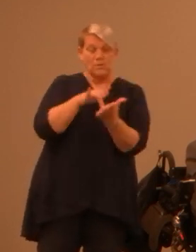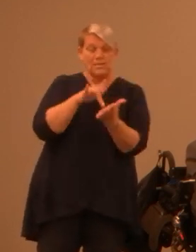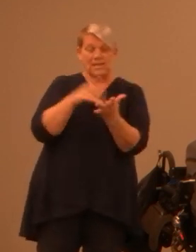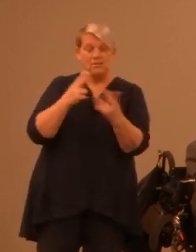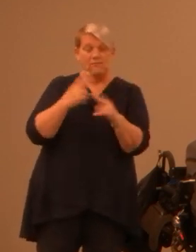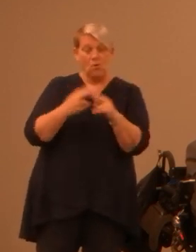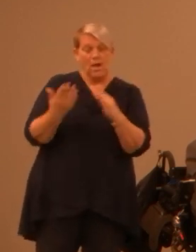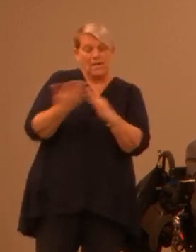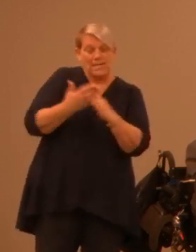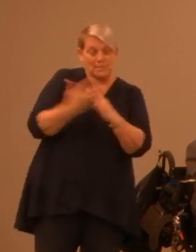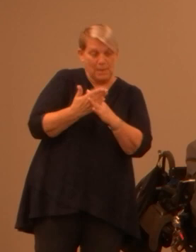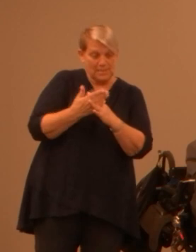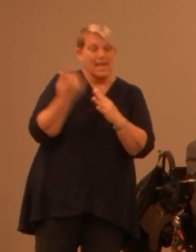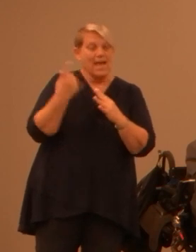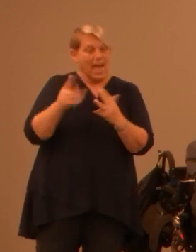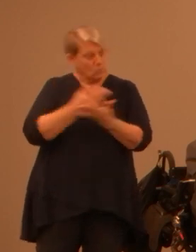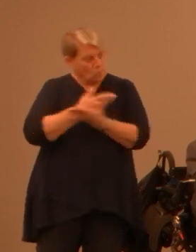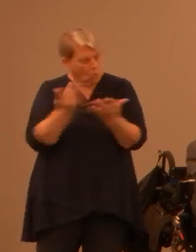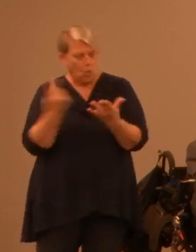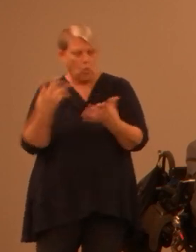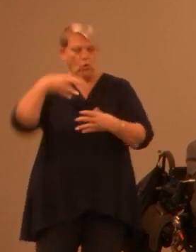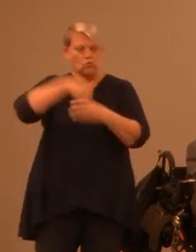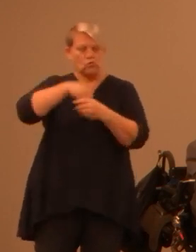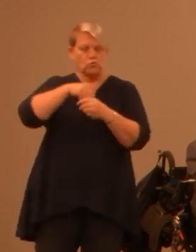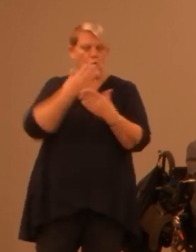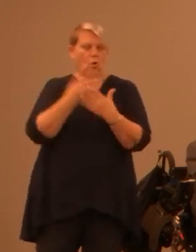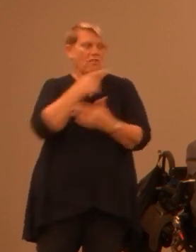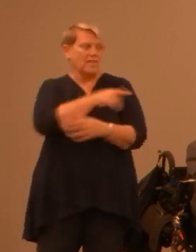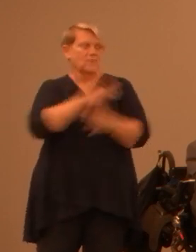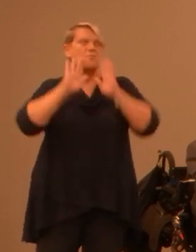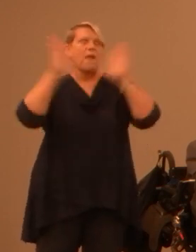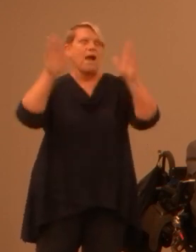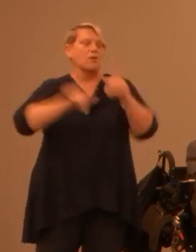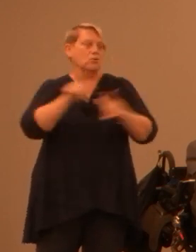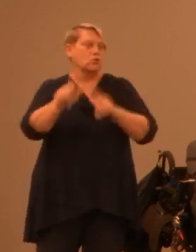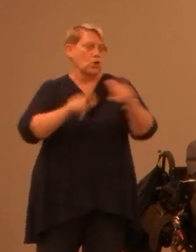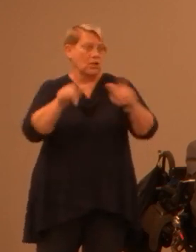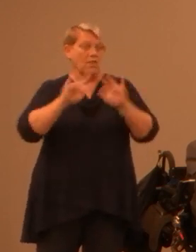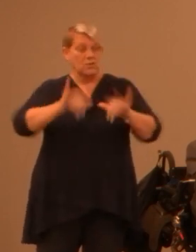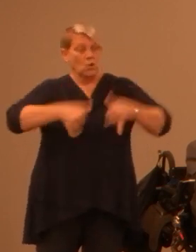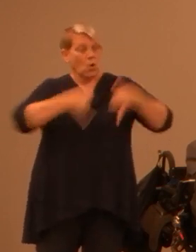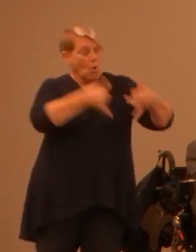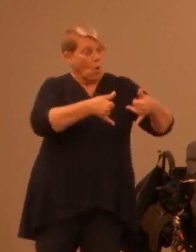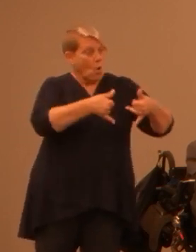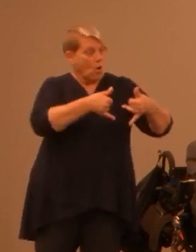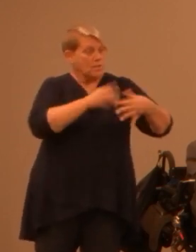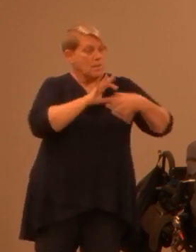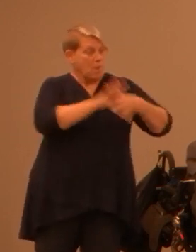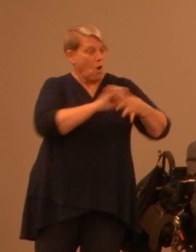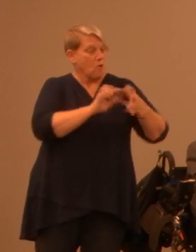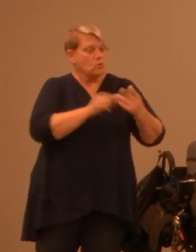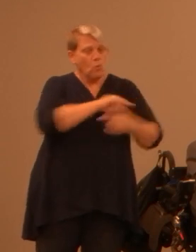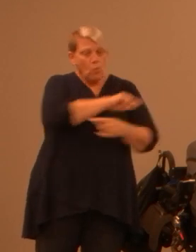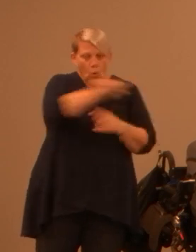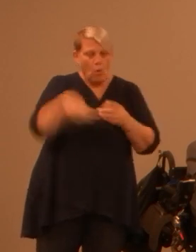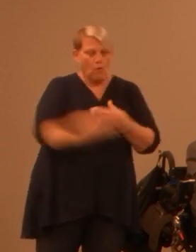and everyone who contributed to this remarkable journey. This award belongs to each and every contributor to Telstra.com. Thank you.